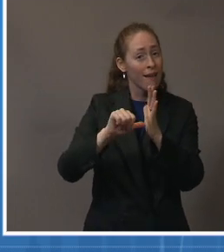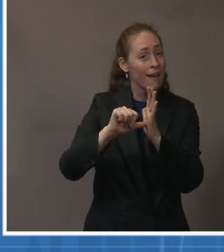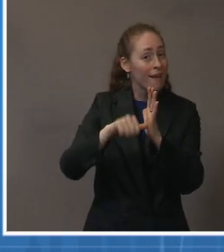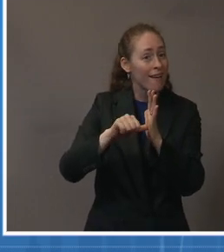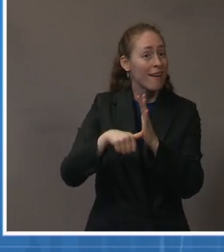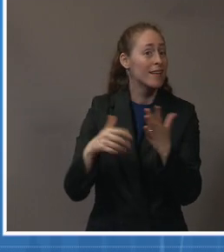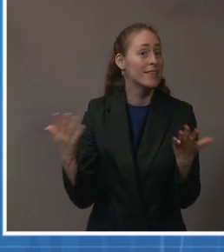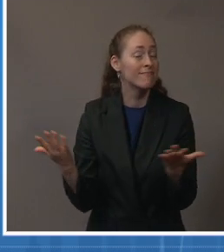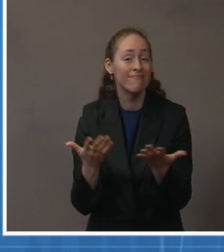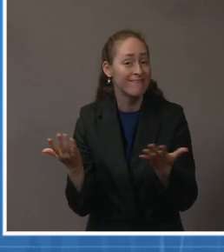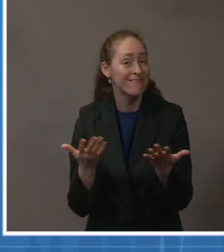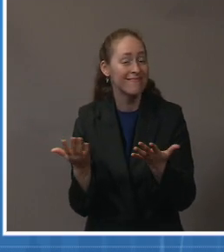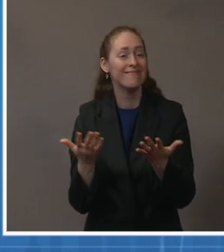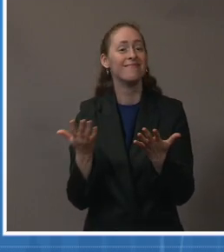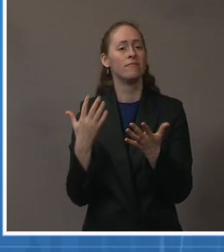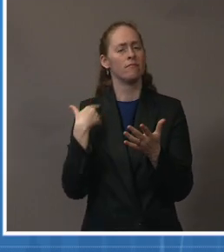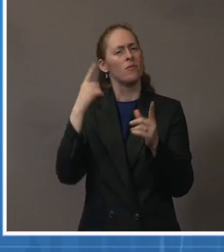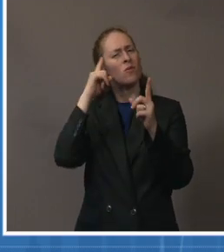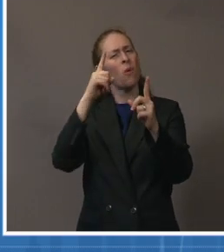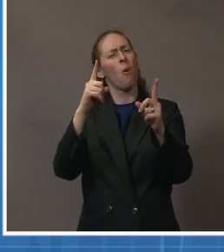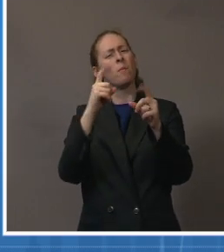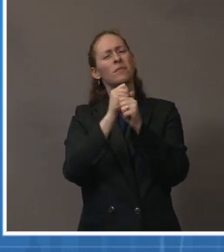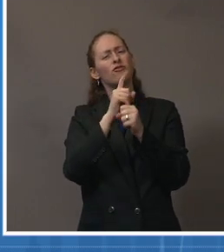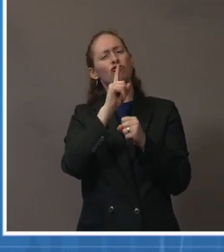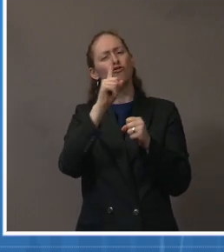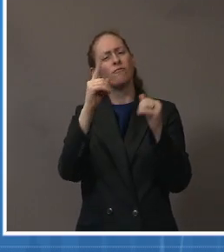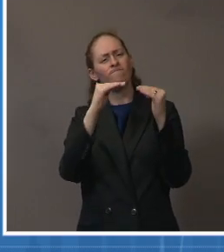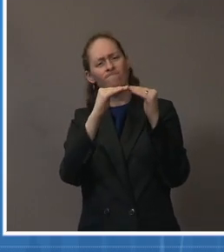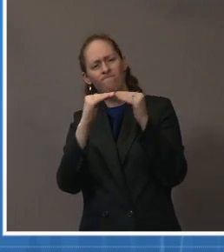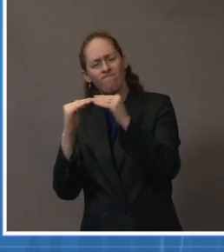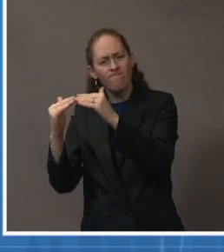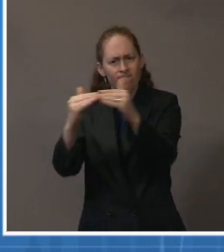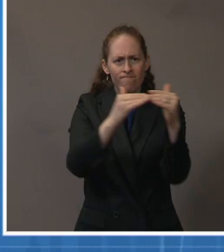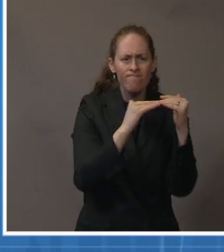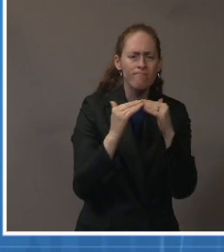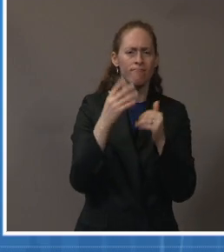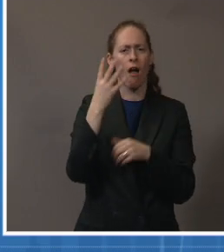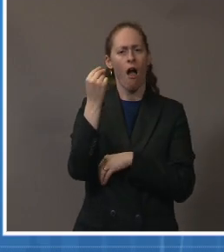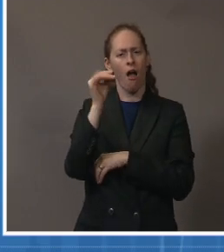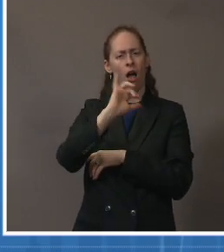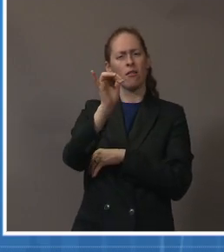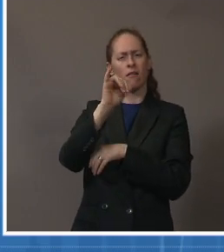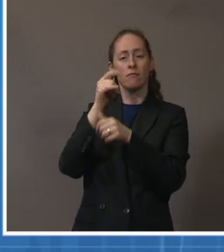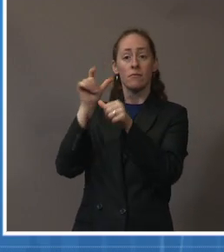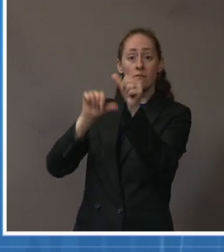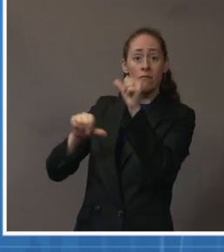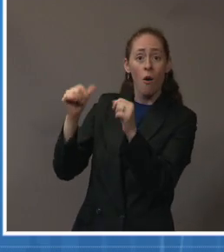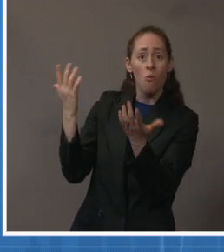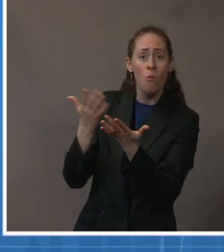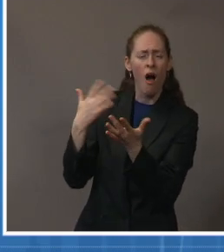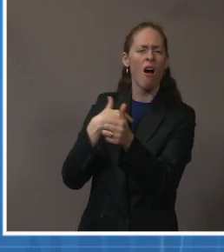and public health data. Across the coming weeks, the administration will move as expeditiously as possible